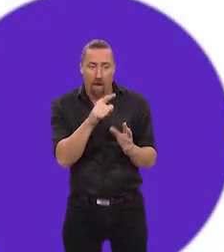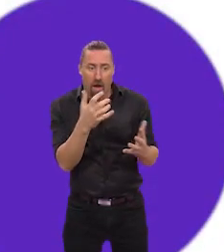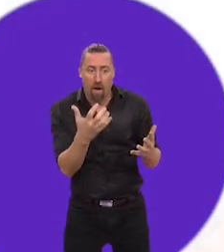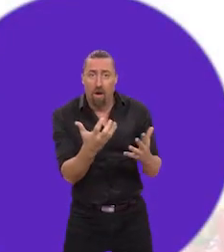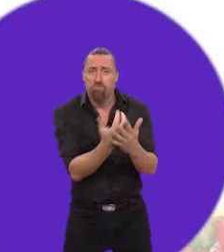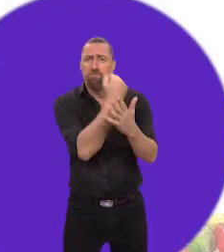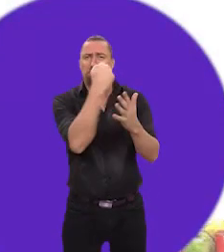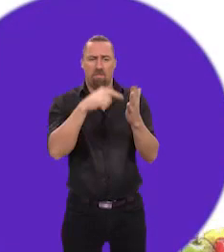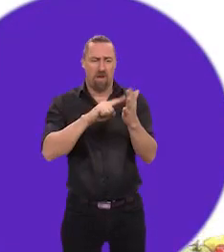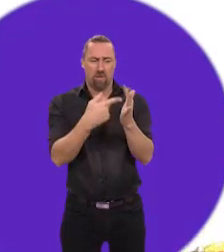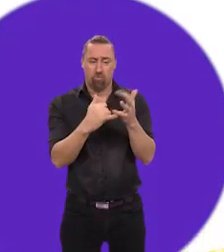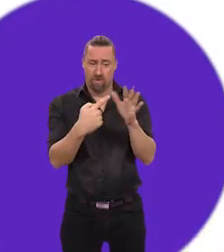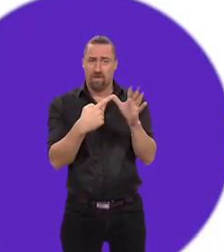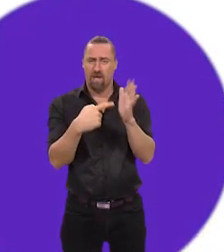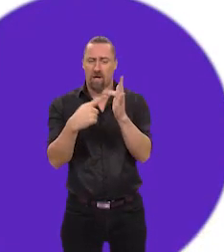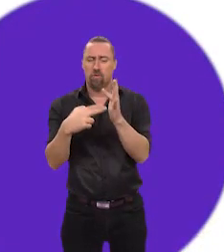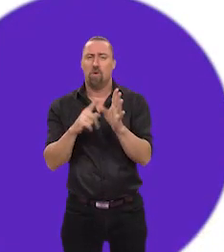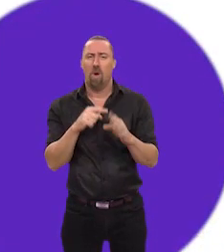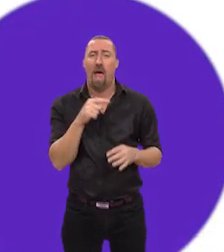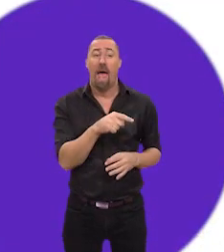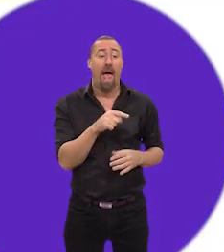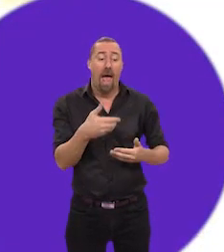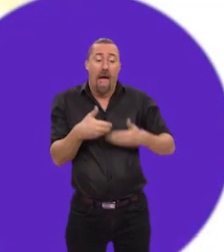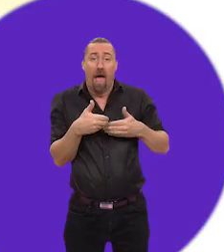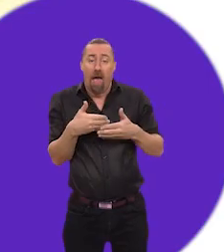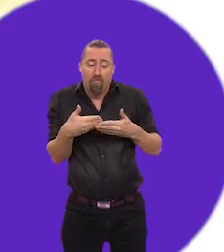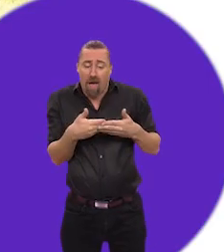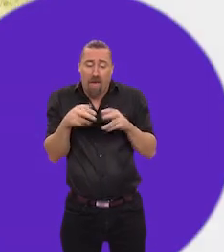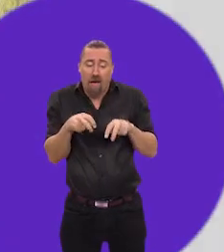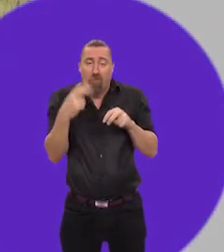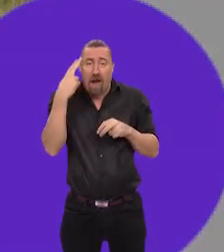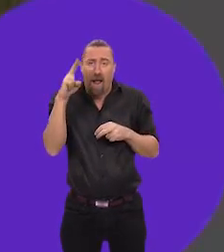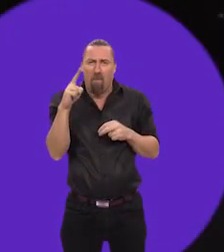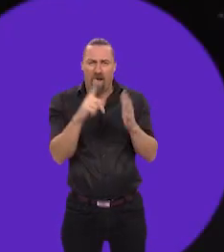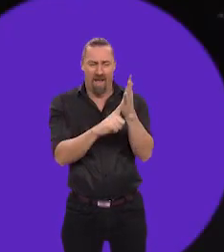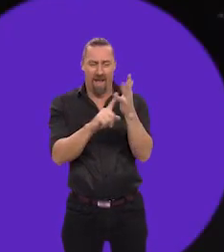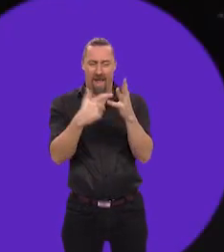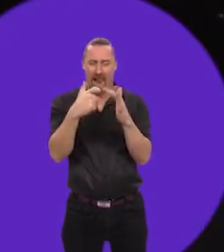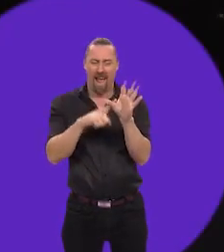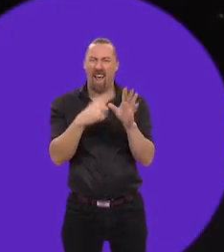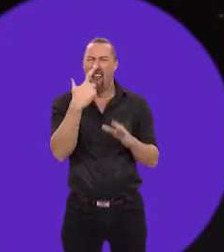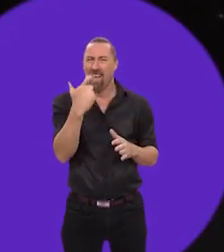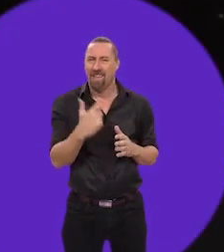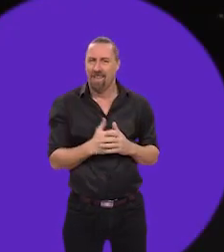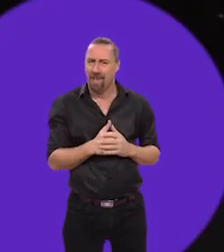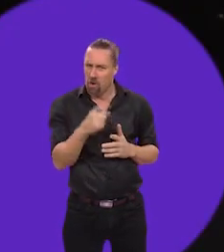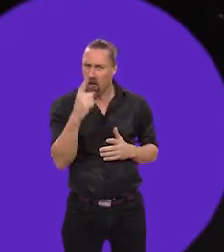and cared for by Teresa and Tony. His name was Lucky. Did you notice a pattern in today's story?